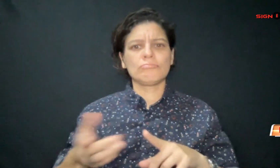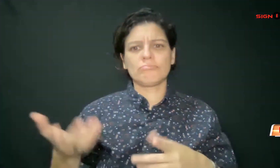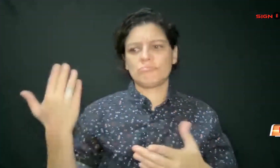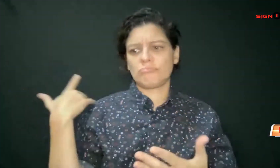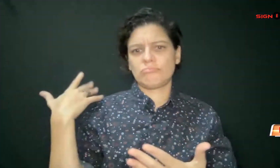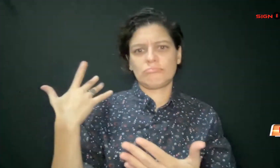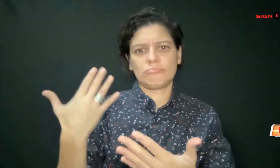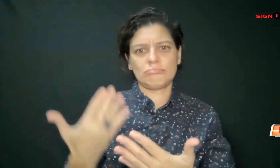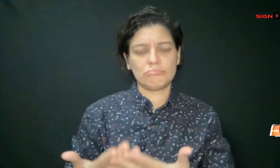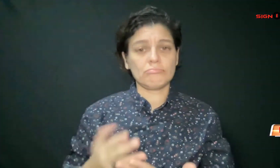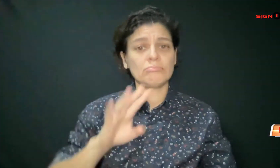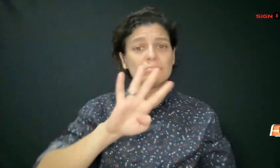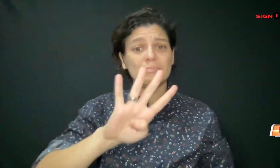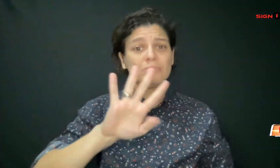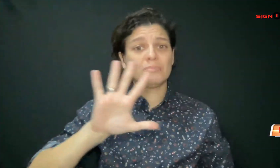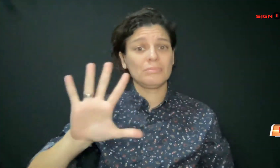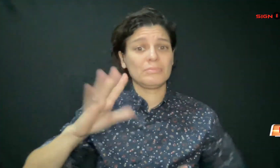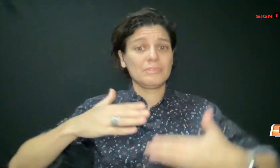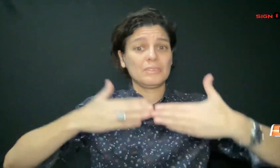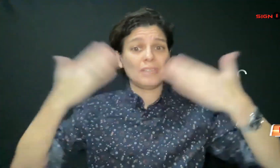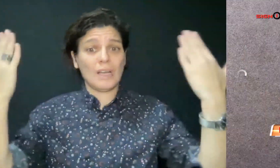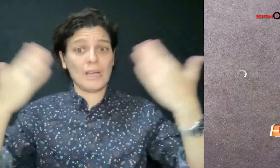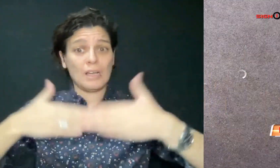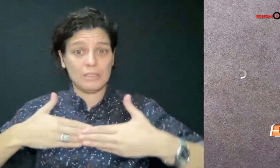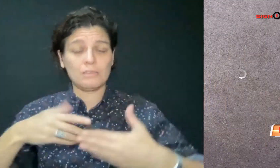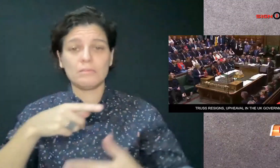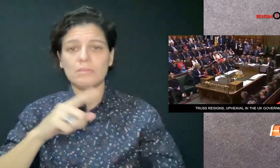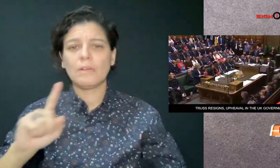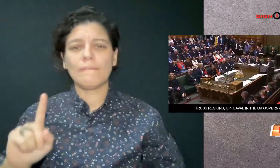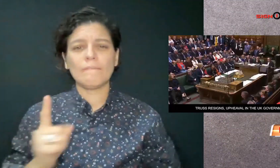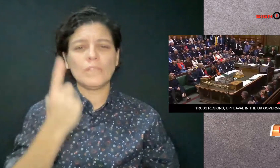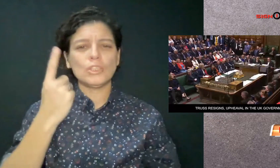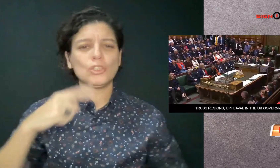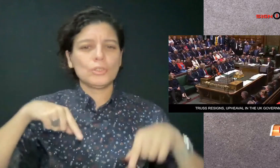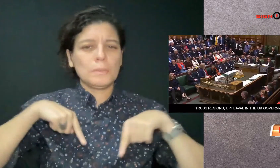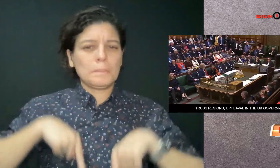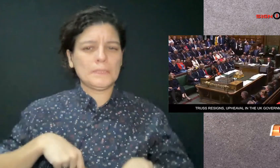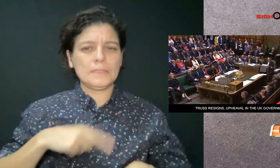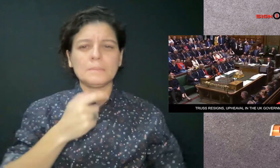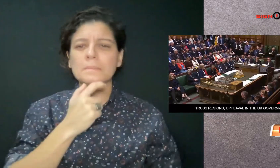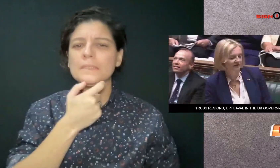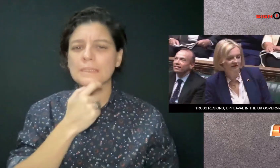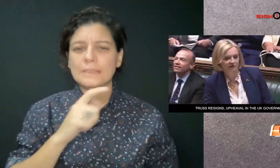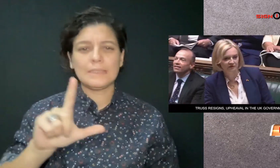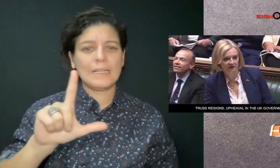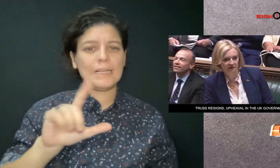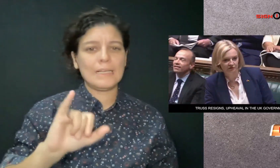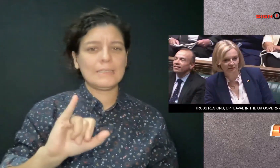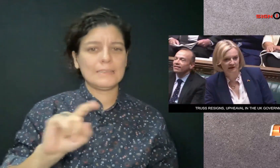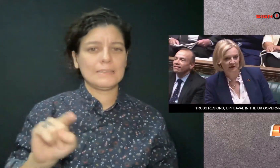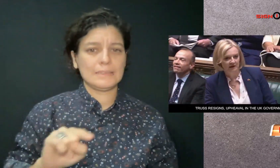after just 45 days in office UK Prime Minister Liz Truss resigned this week